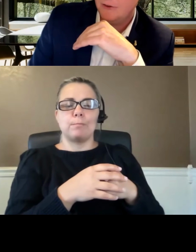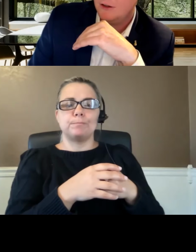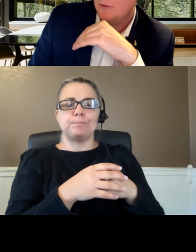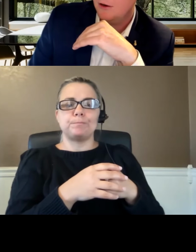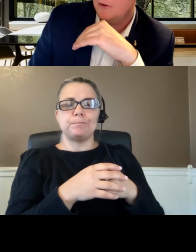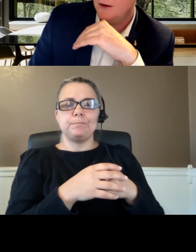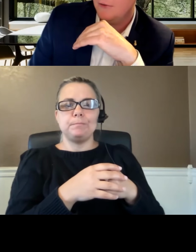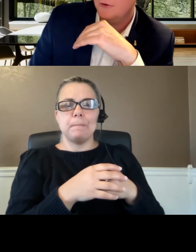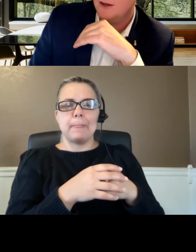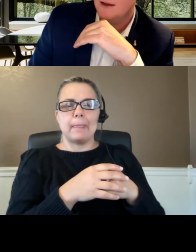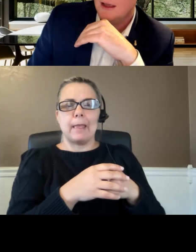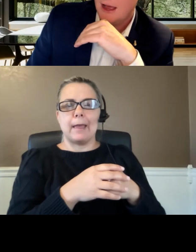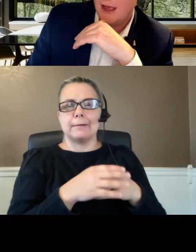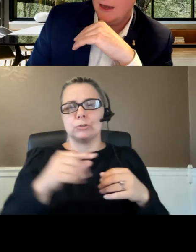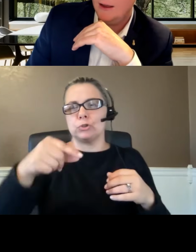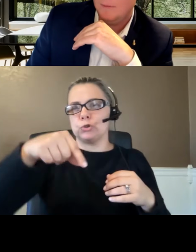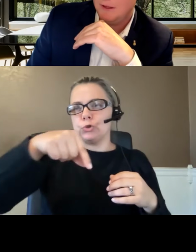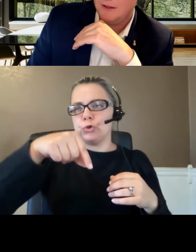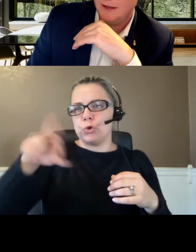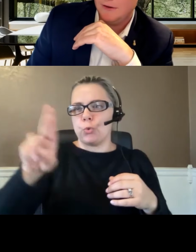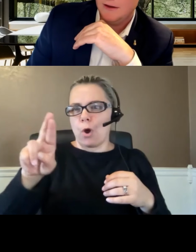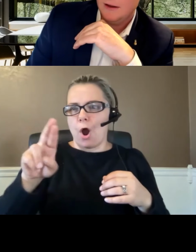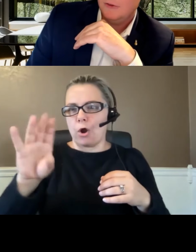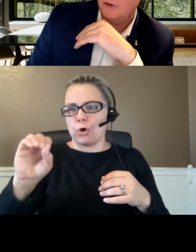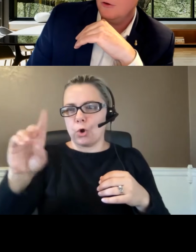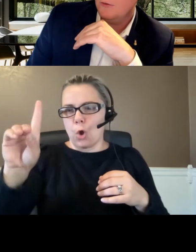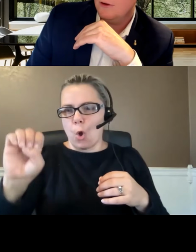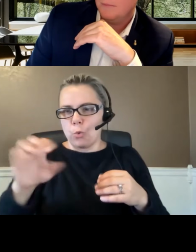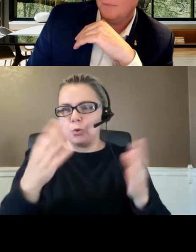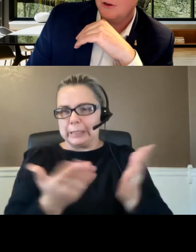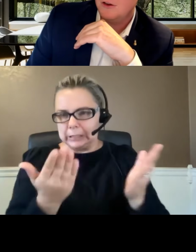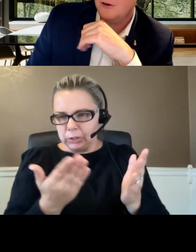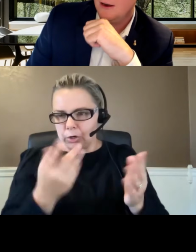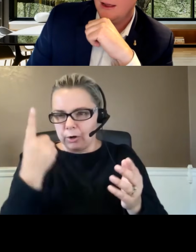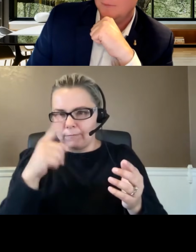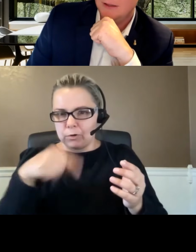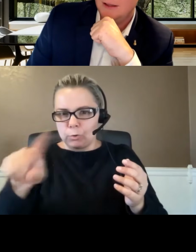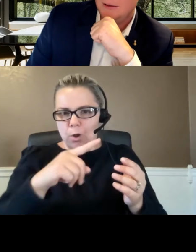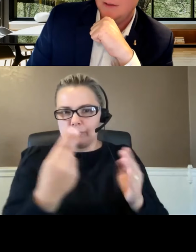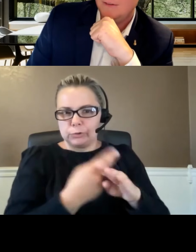to flash a QR code here on the screen and a bitly link to procure, it's bitly. . . bit,